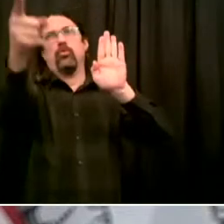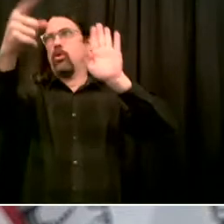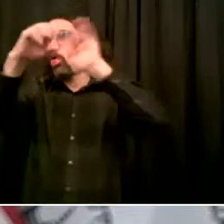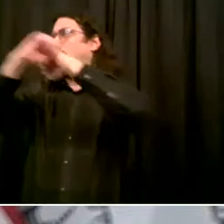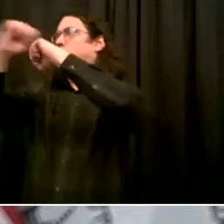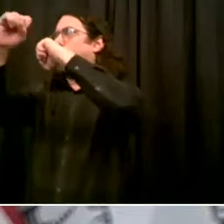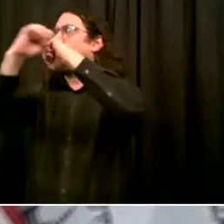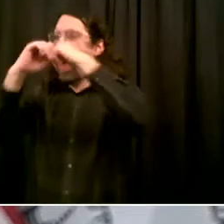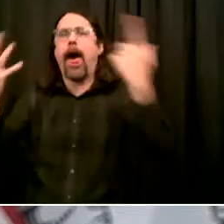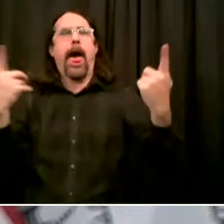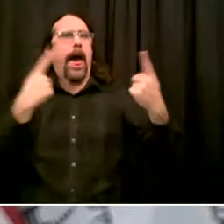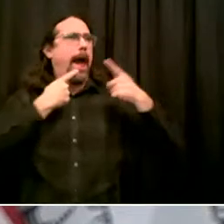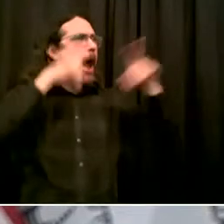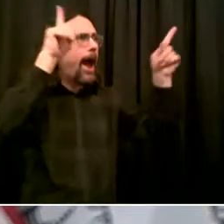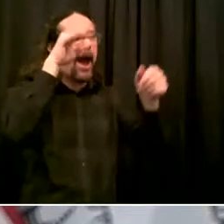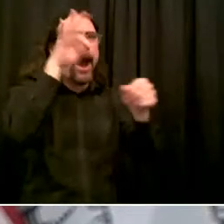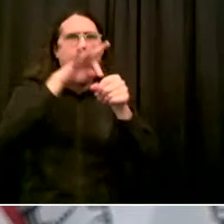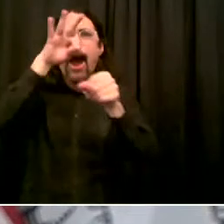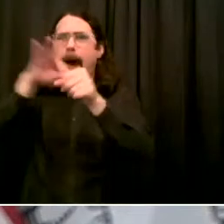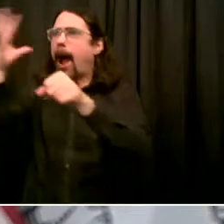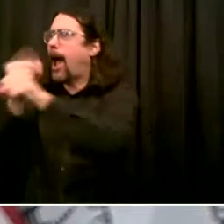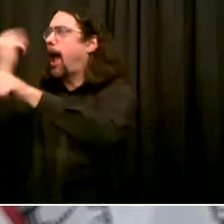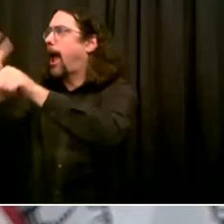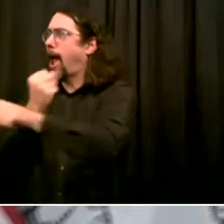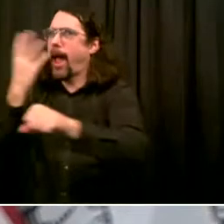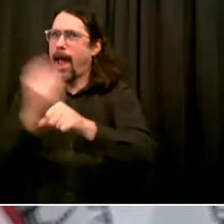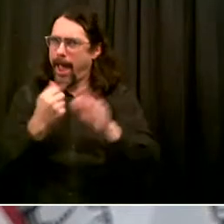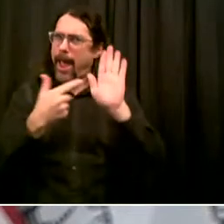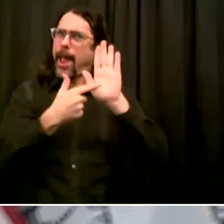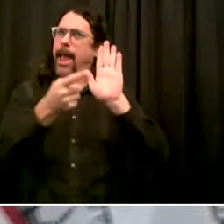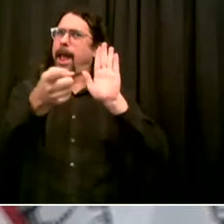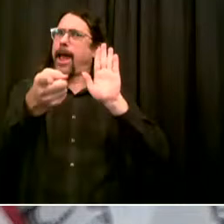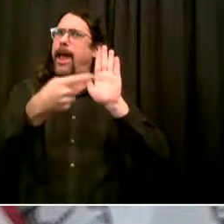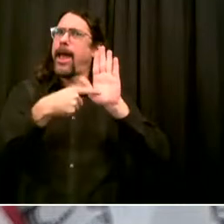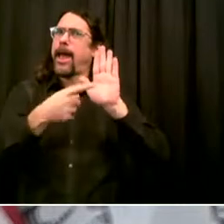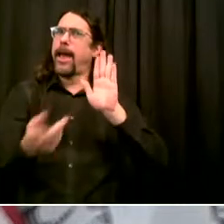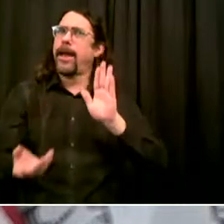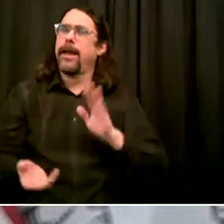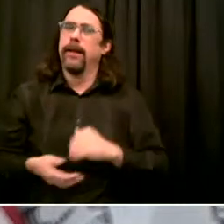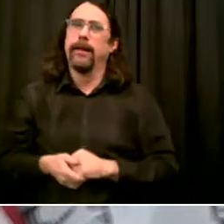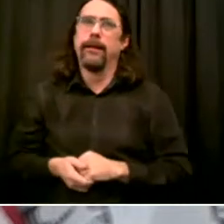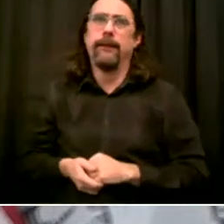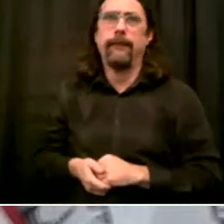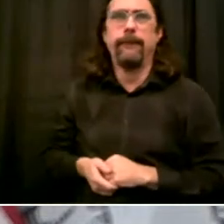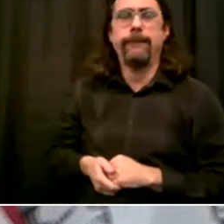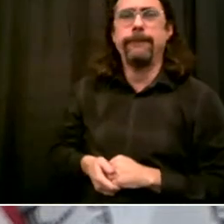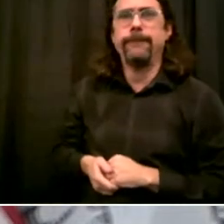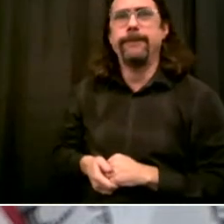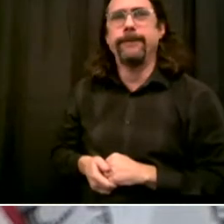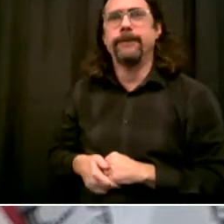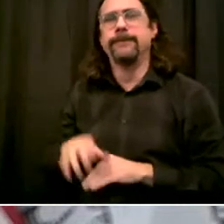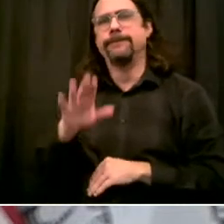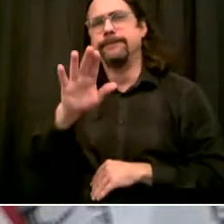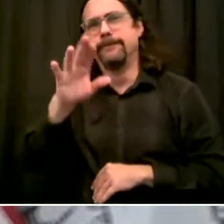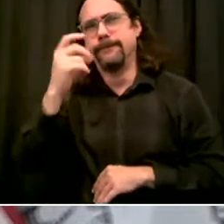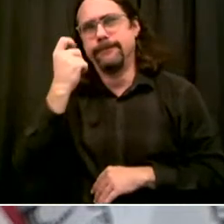LOOK, I DON'T KNOW ENOUGH ABOUT THE DETAILS ABOUT WHAT HAPPENED WITH THE DIFFERENT RACES AROUND THE STATE. WE SHOULD REMEMBERER THAT THE